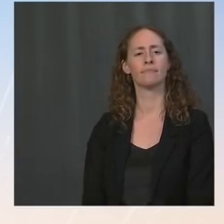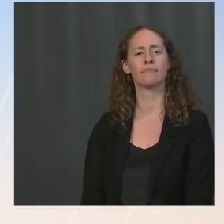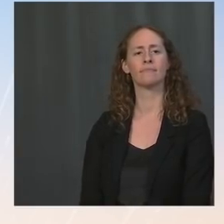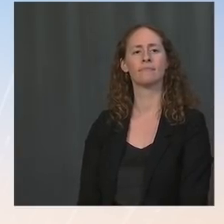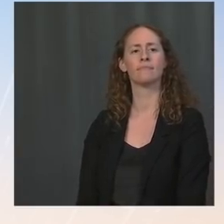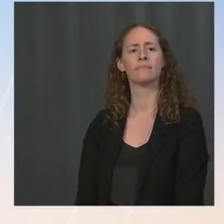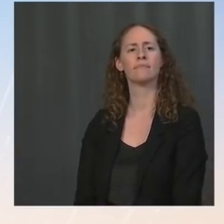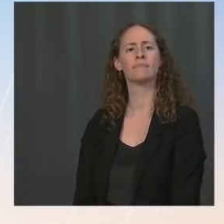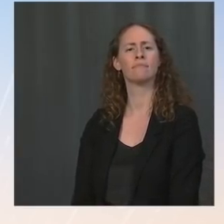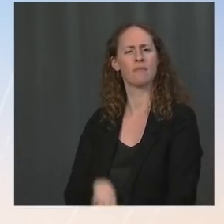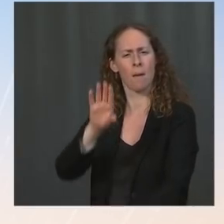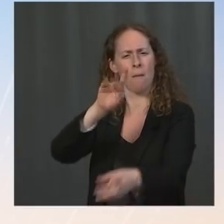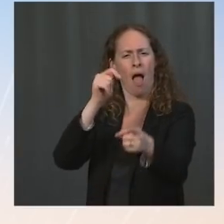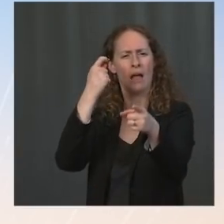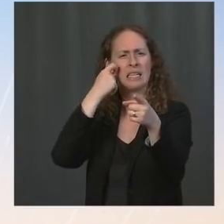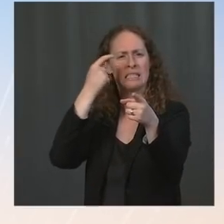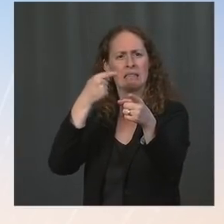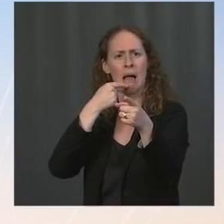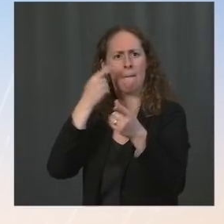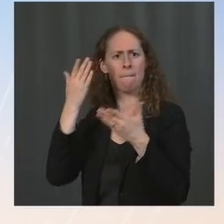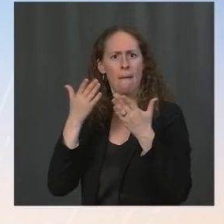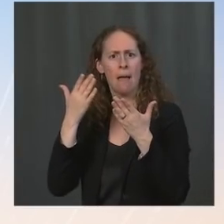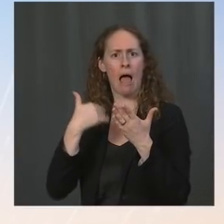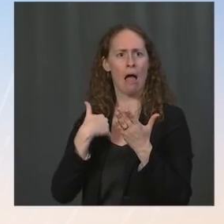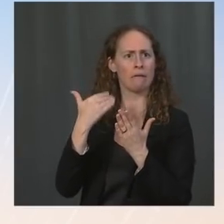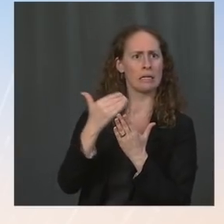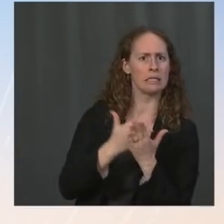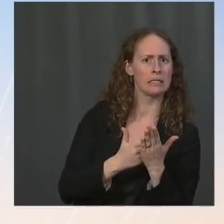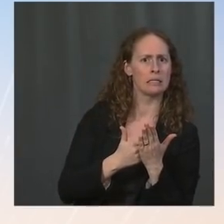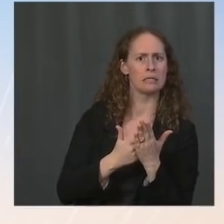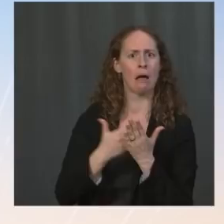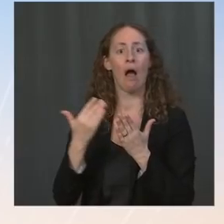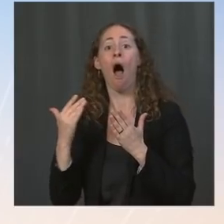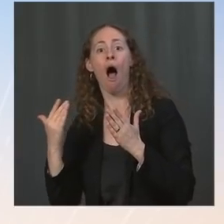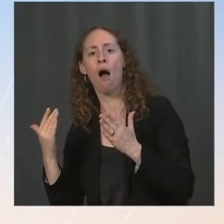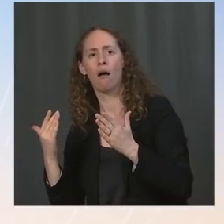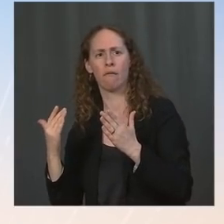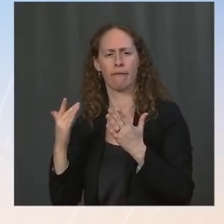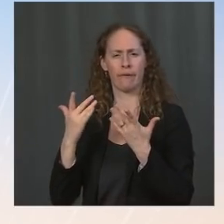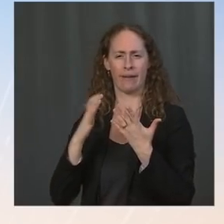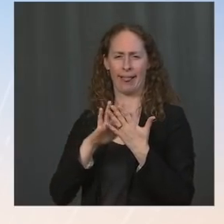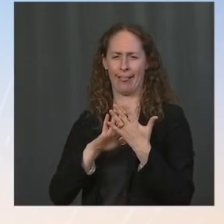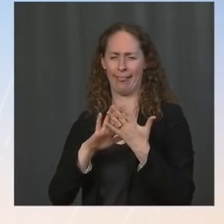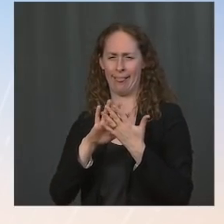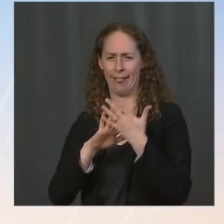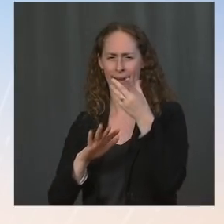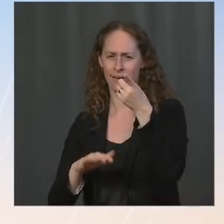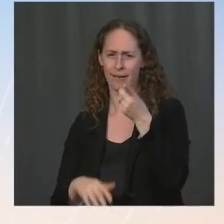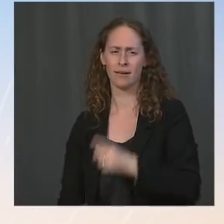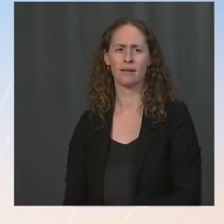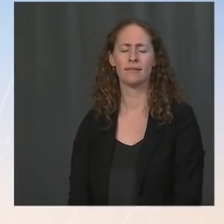There may have been, but I know of no circumstance." Ms. Psaki: I think that's entirely consistent with what I just said -- what I --